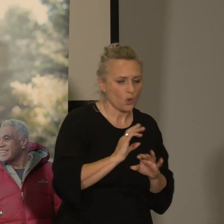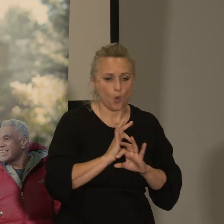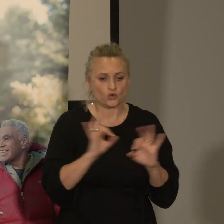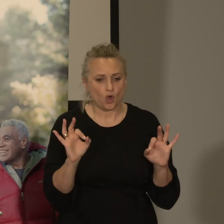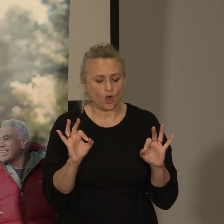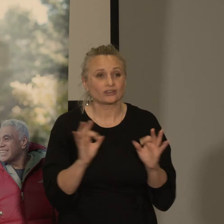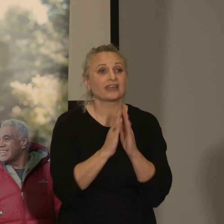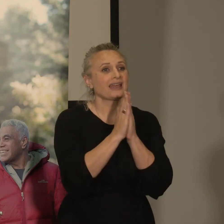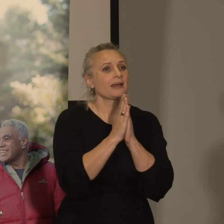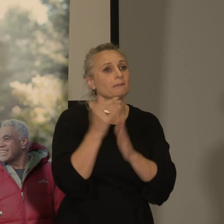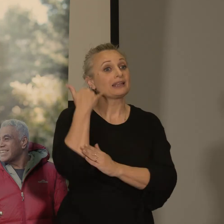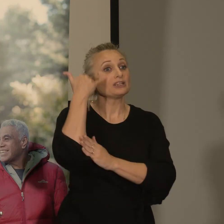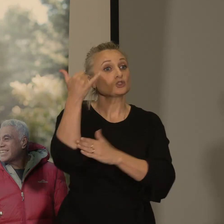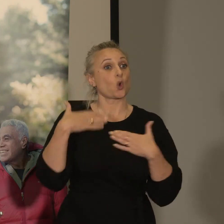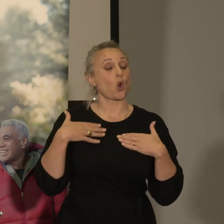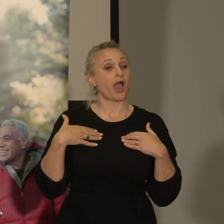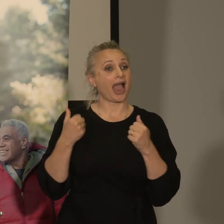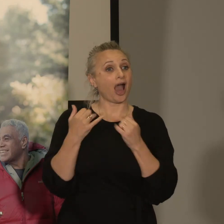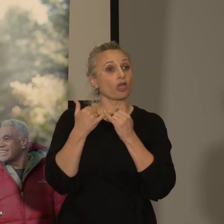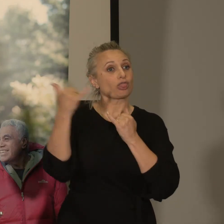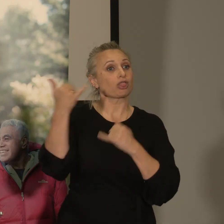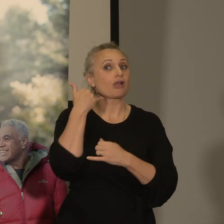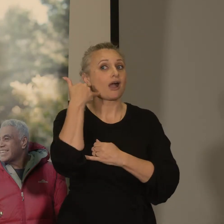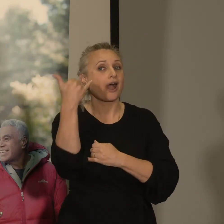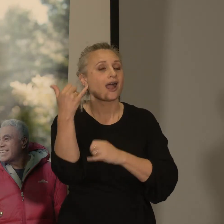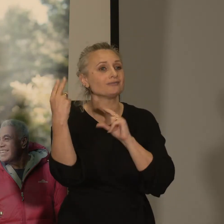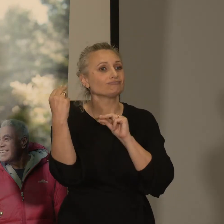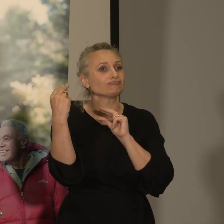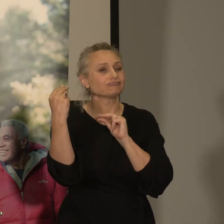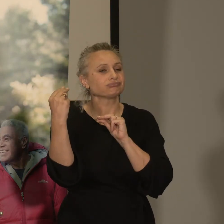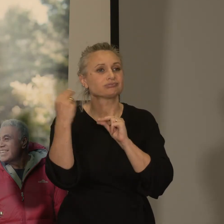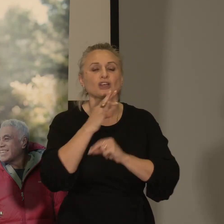condition is, please make sure you call Healthline and obtain